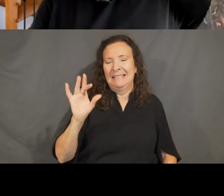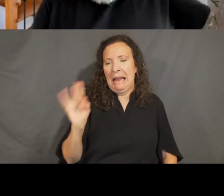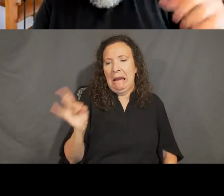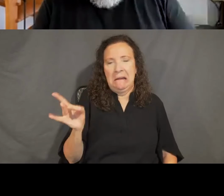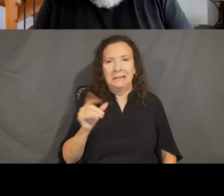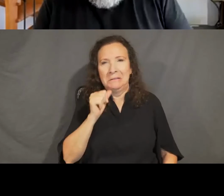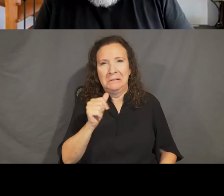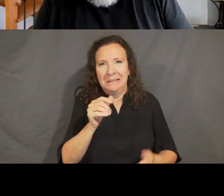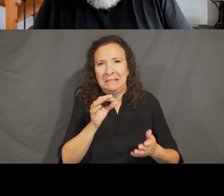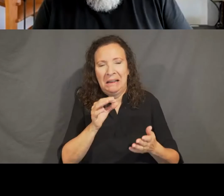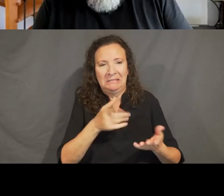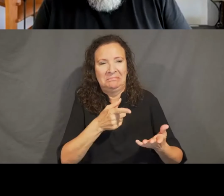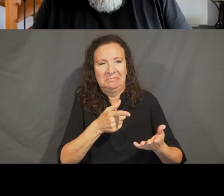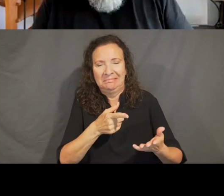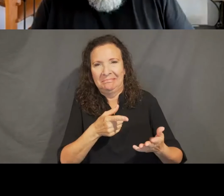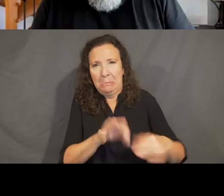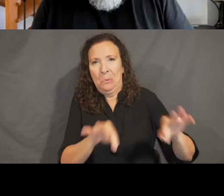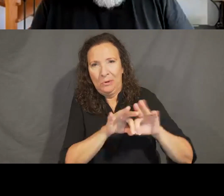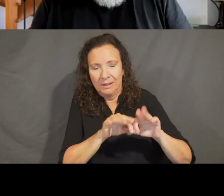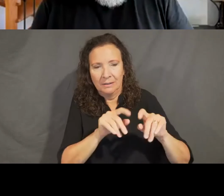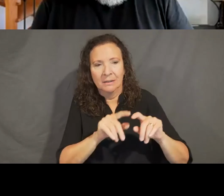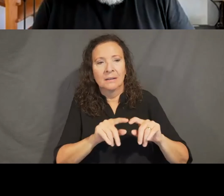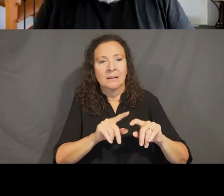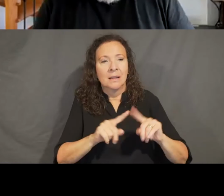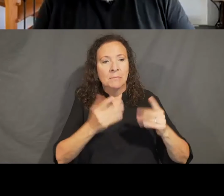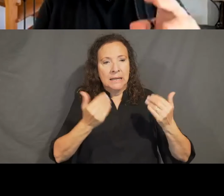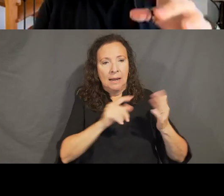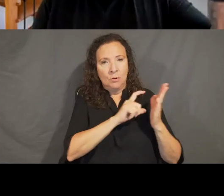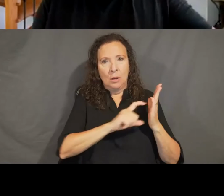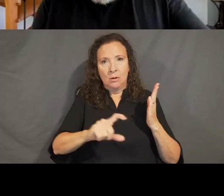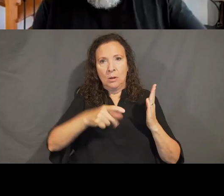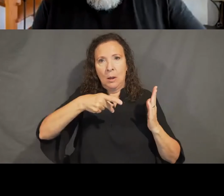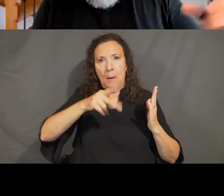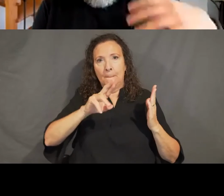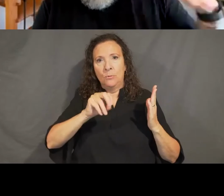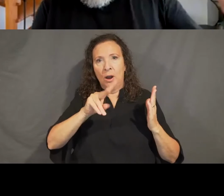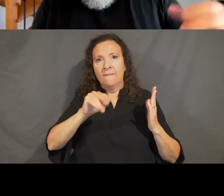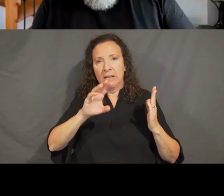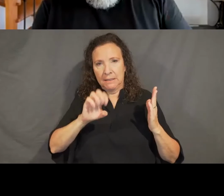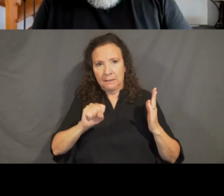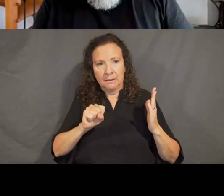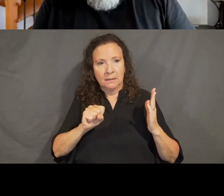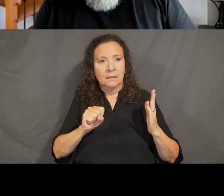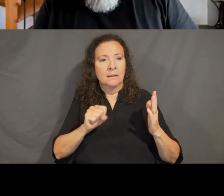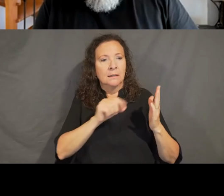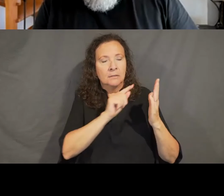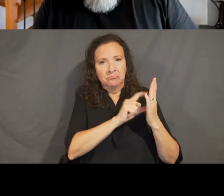But we did not really think about the territories or anyone who lived there for that matter. That changed over the years, thankfully.